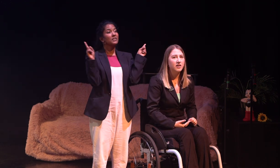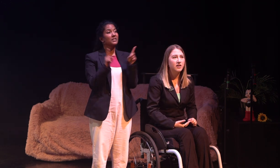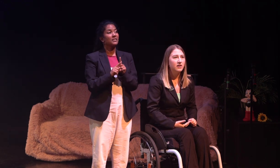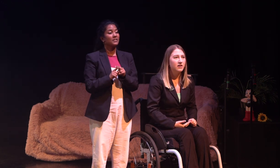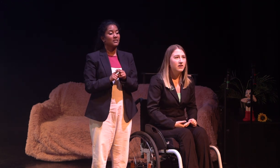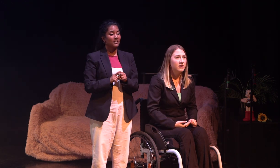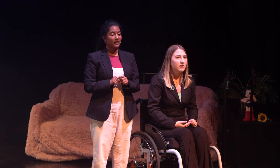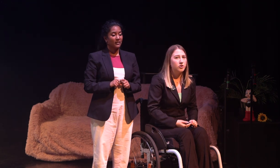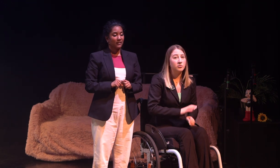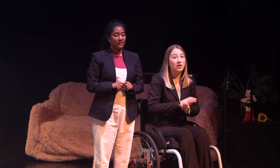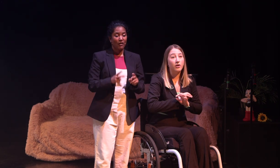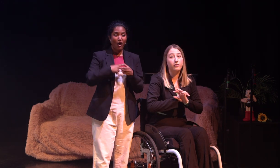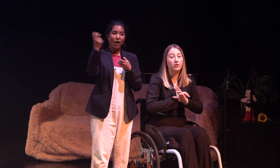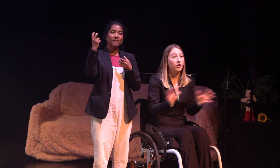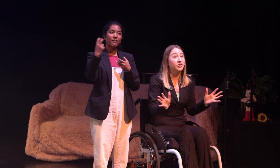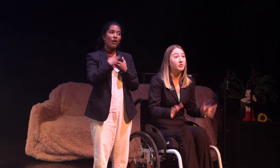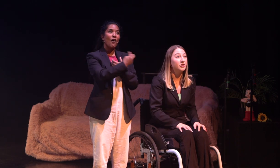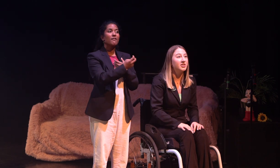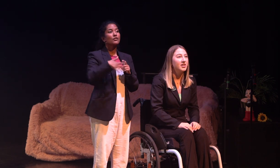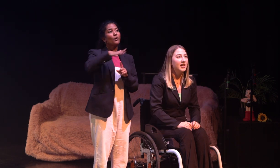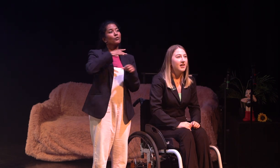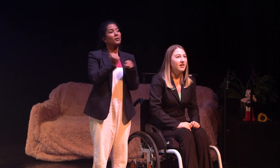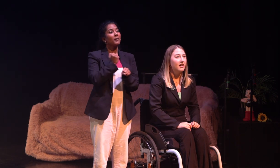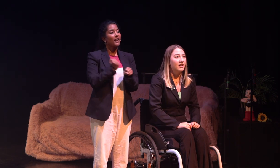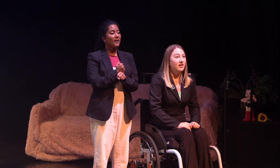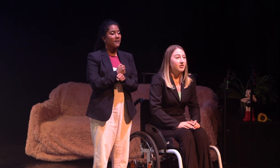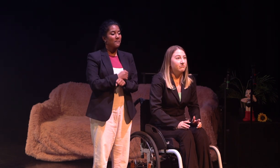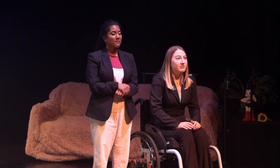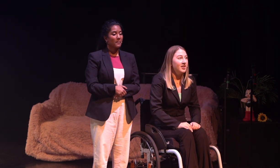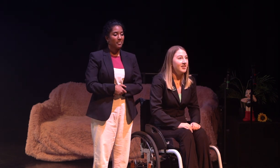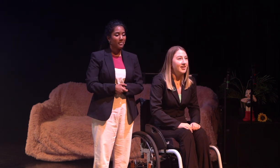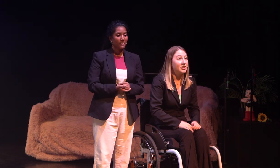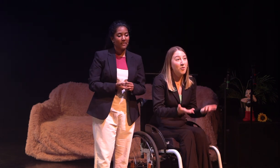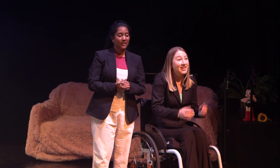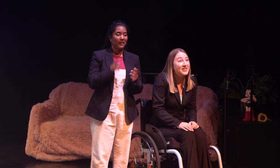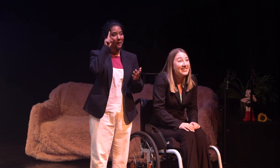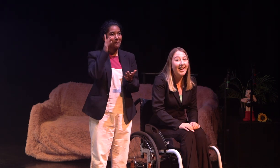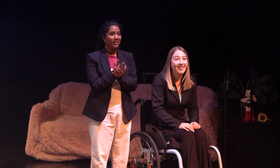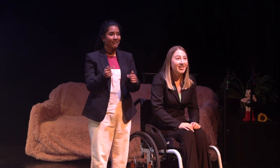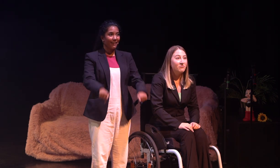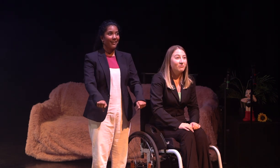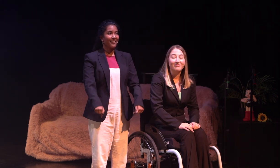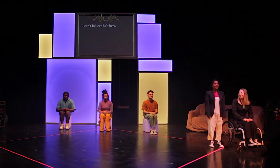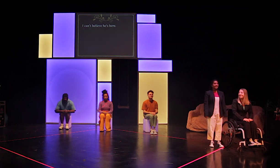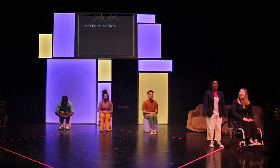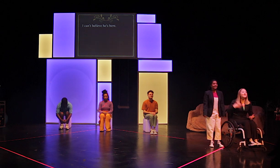class. Took himself off all the socials. Can't believe he's here. Oh my